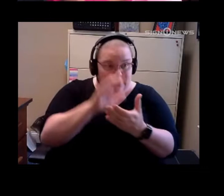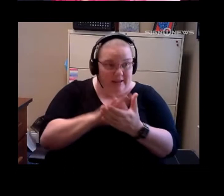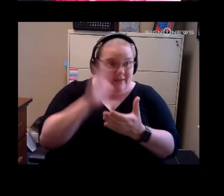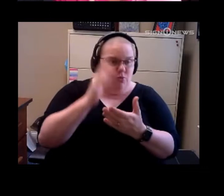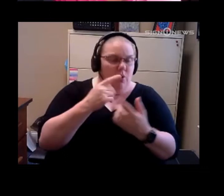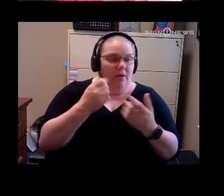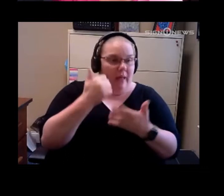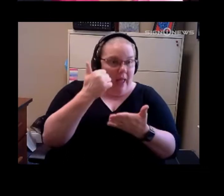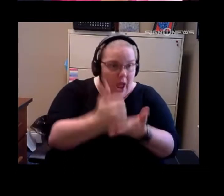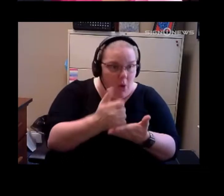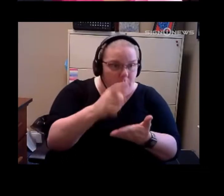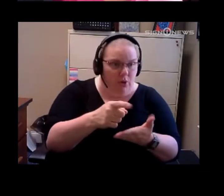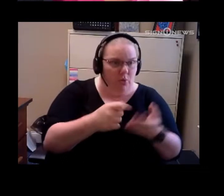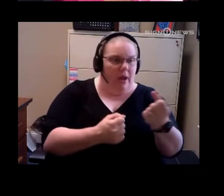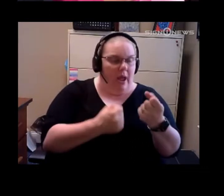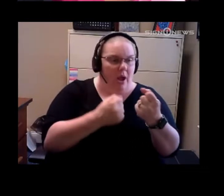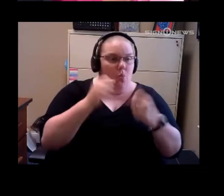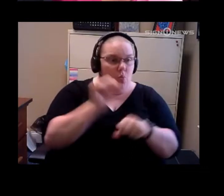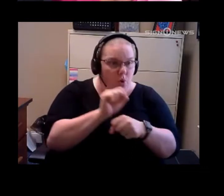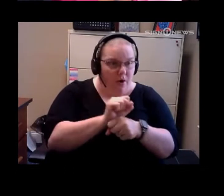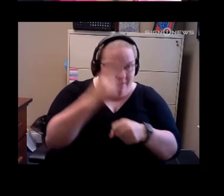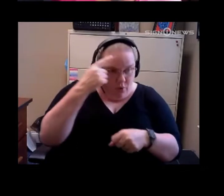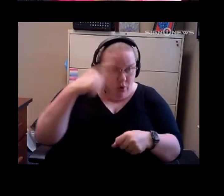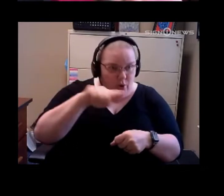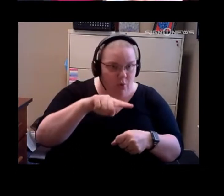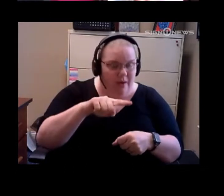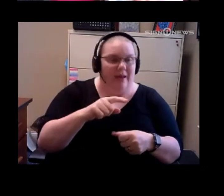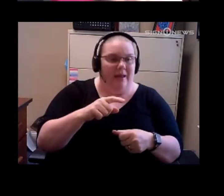your interests